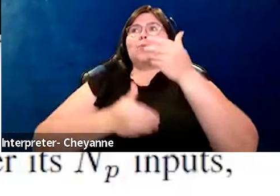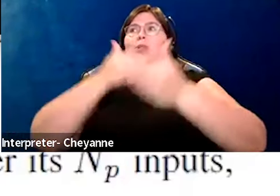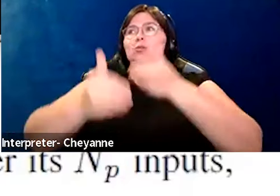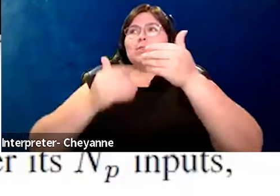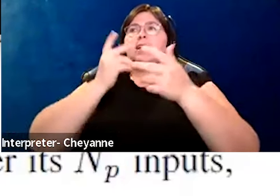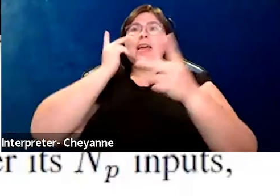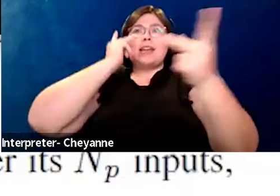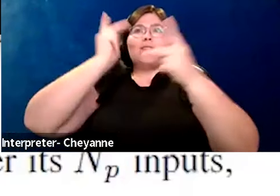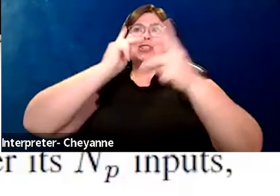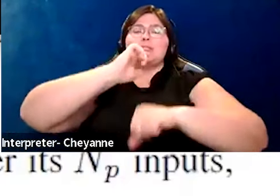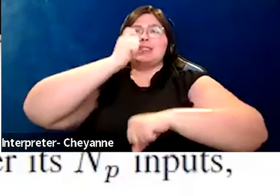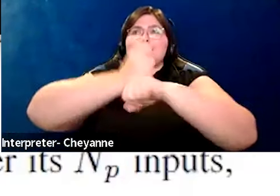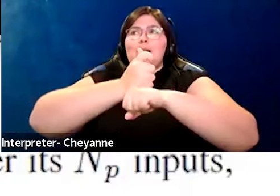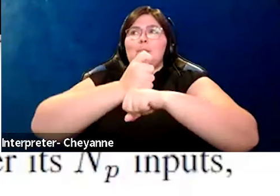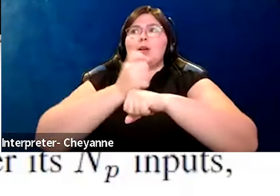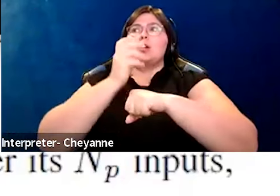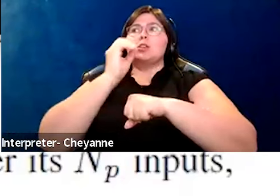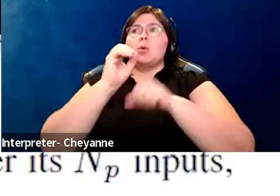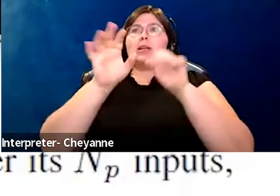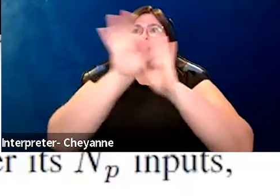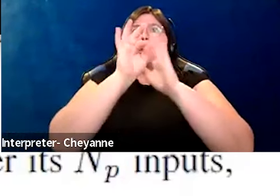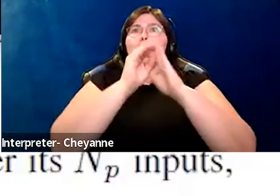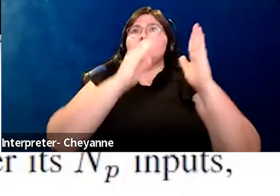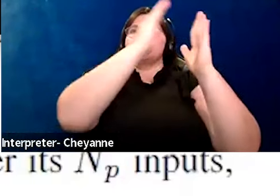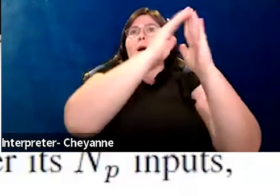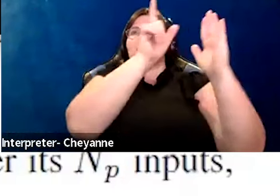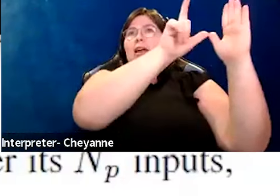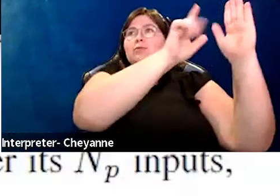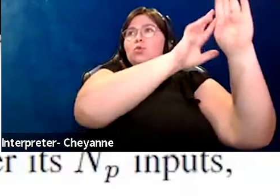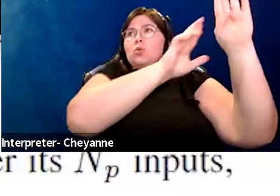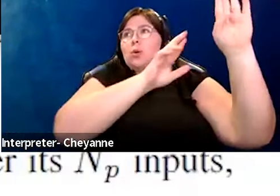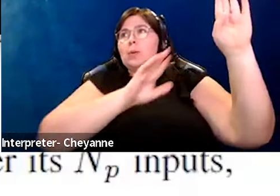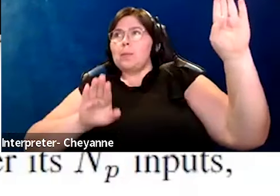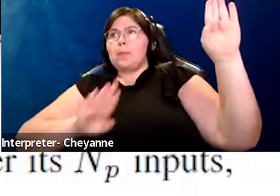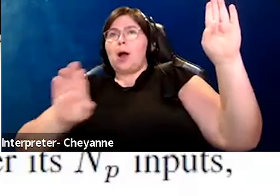fashion, where it's picking them up top left to bottom right, proceeding left to right.